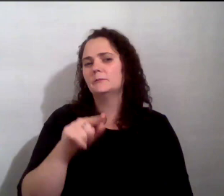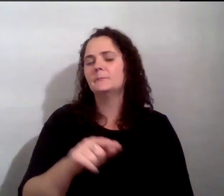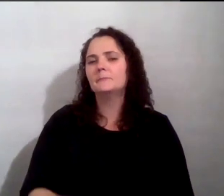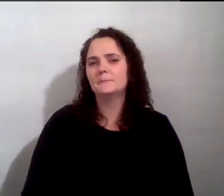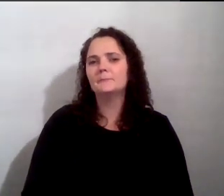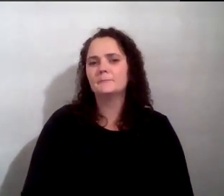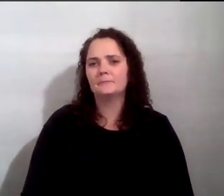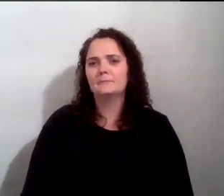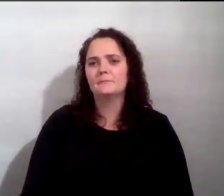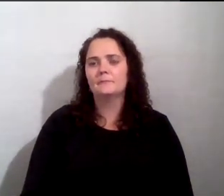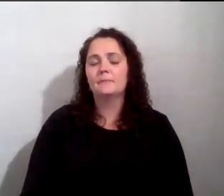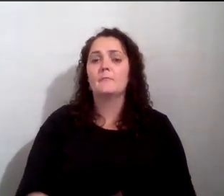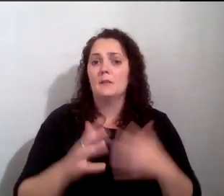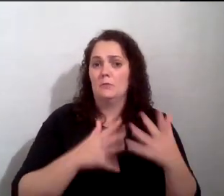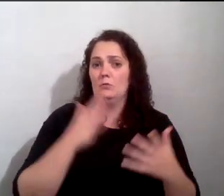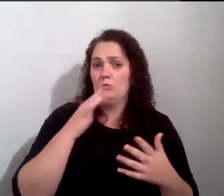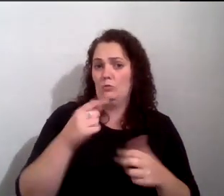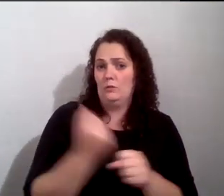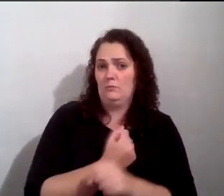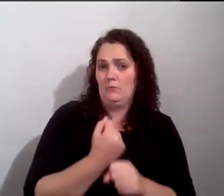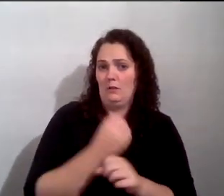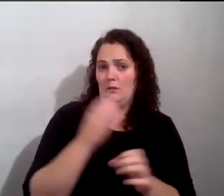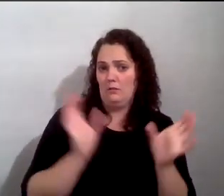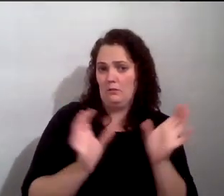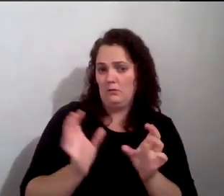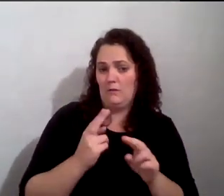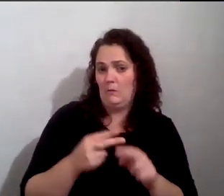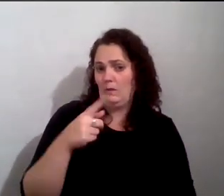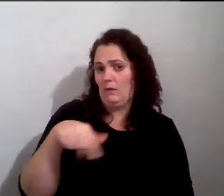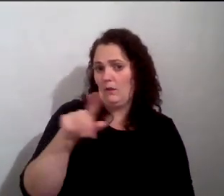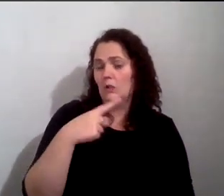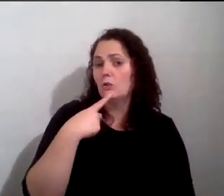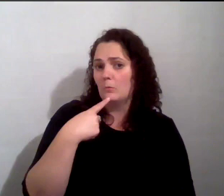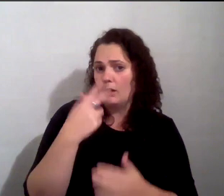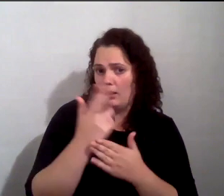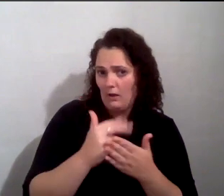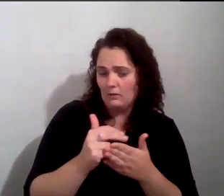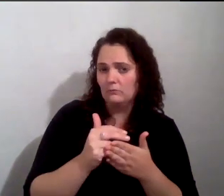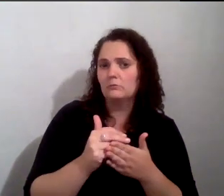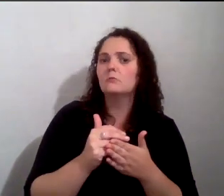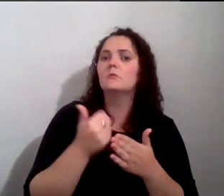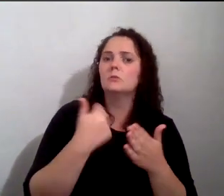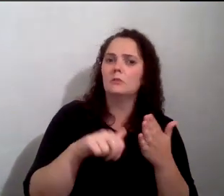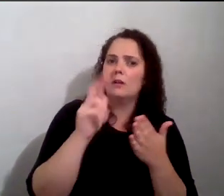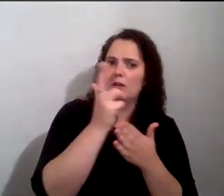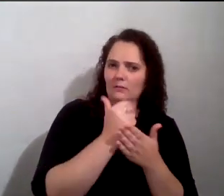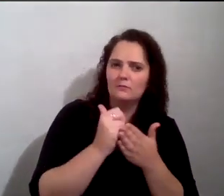precedence as well. So you are conscious as you're as you're constructing compositions, as you're working through your work of these